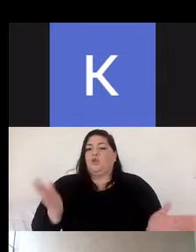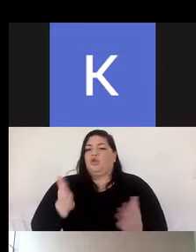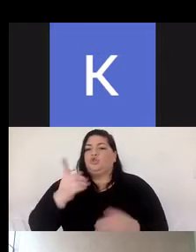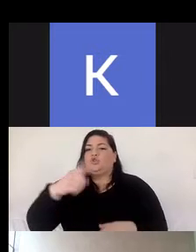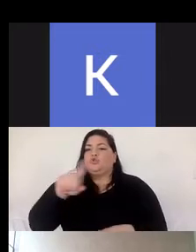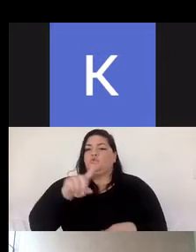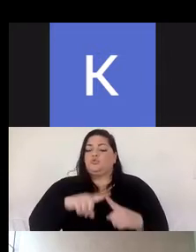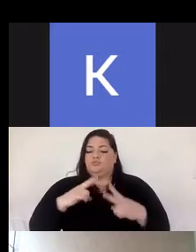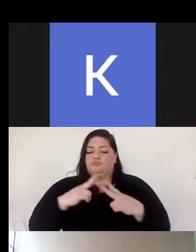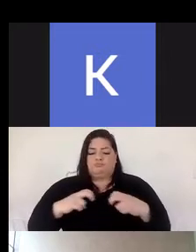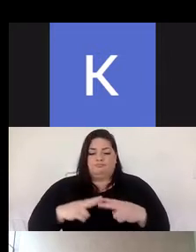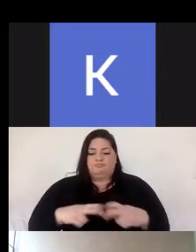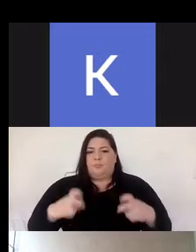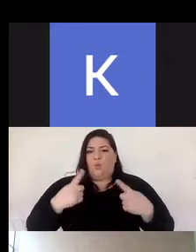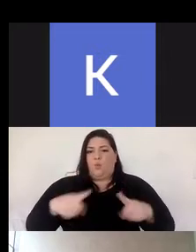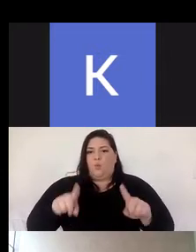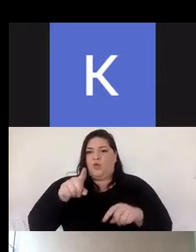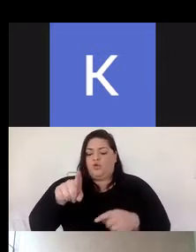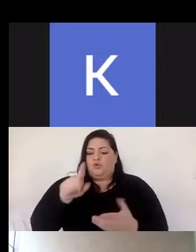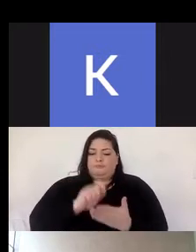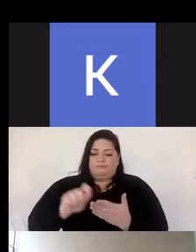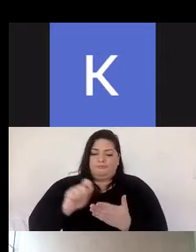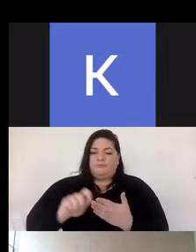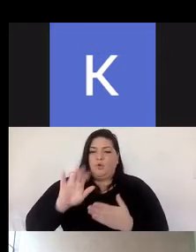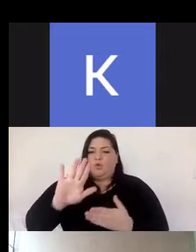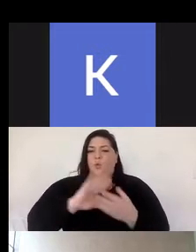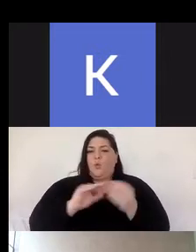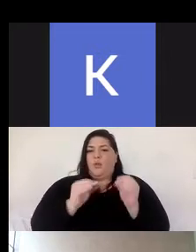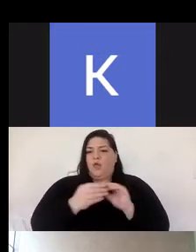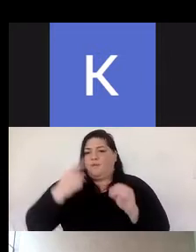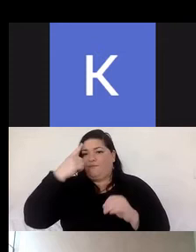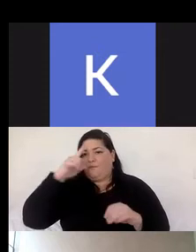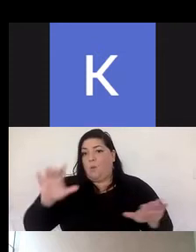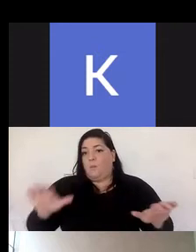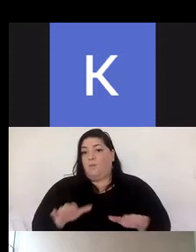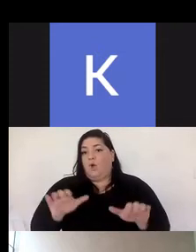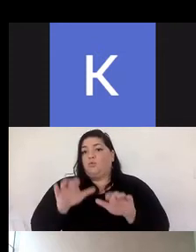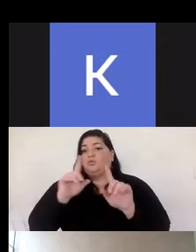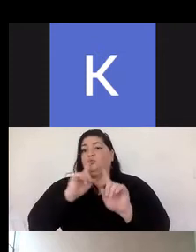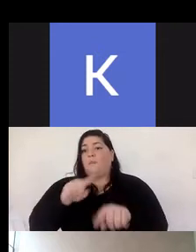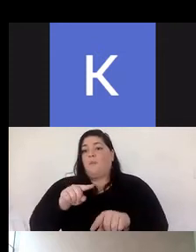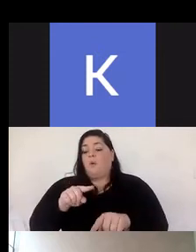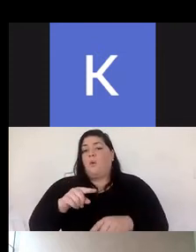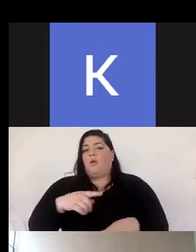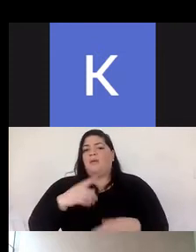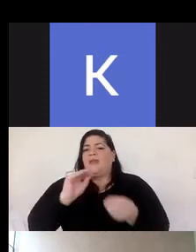when you sit down to write up the narrative for your progress report is-- what do these numbers mean?